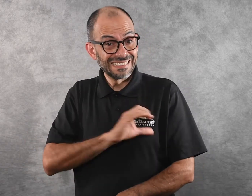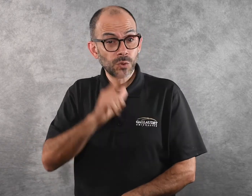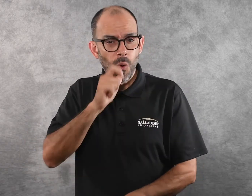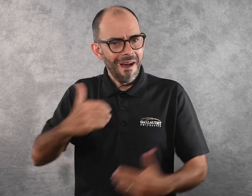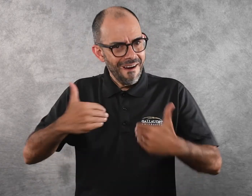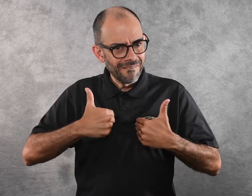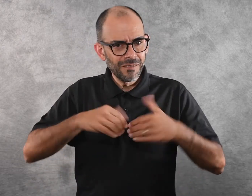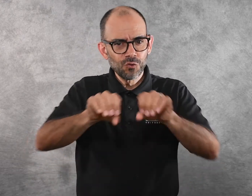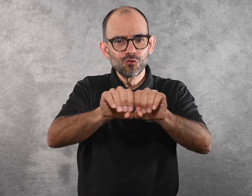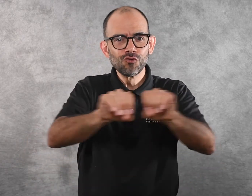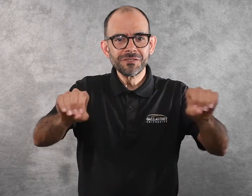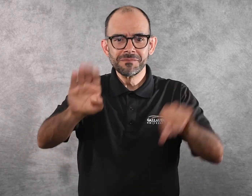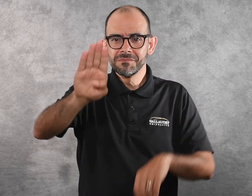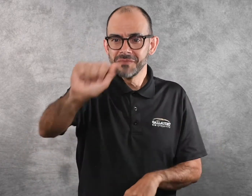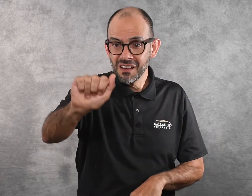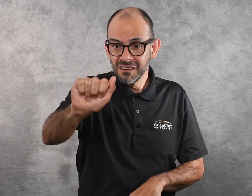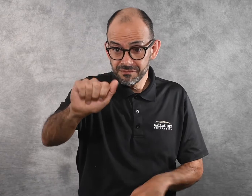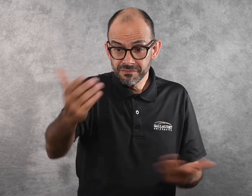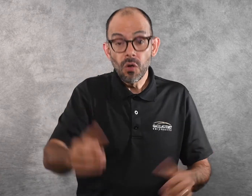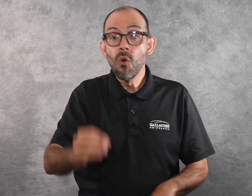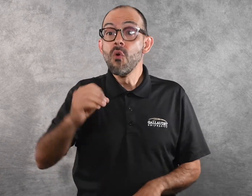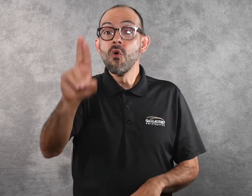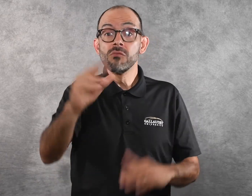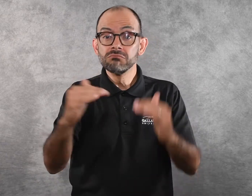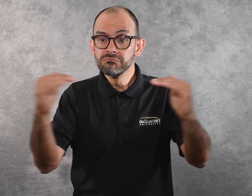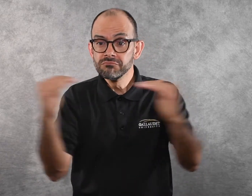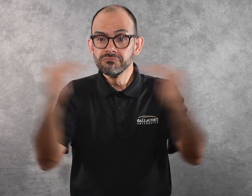who hold at least a bachelor's degree or equivalent by the